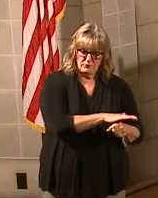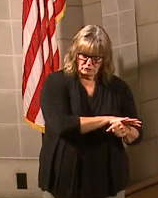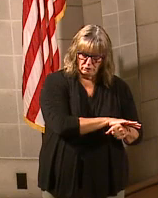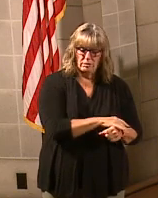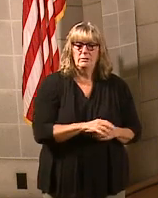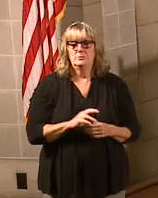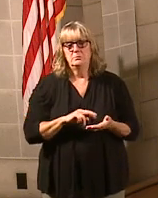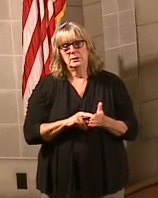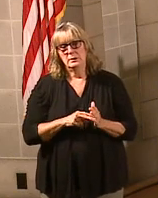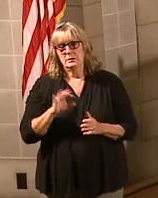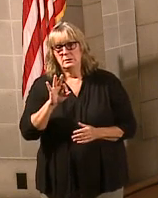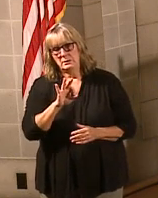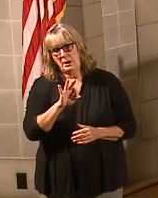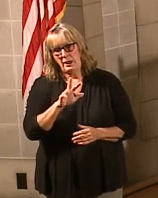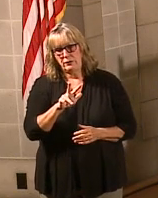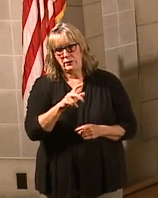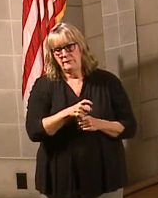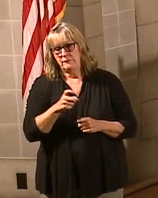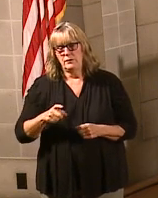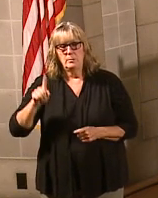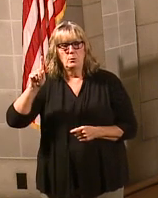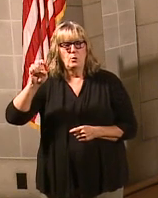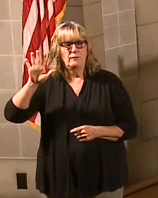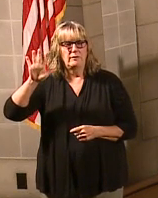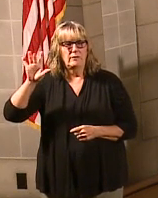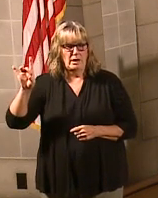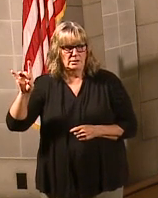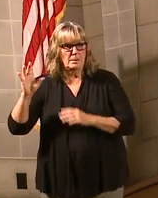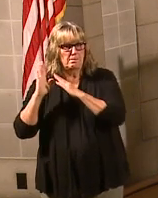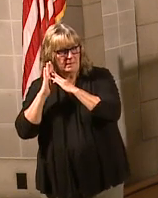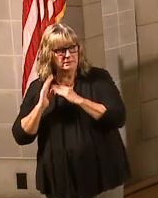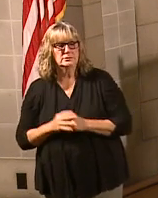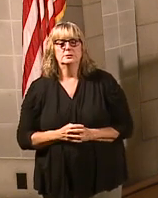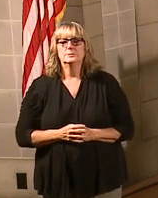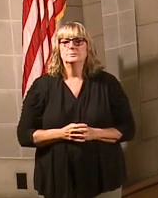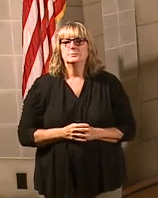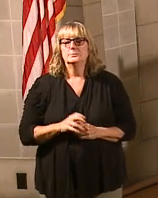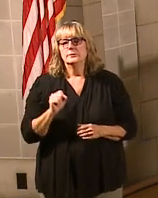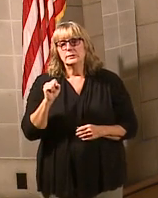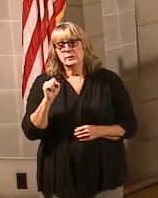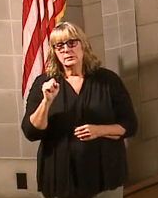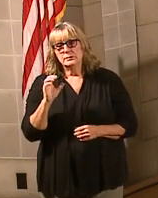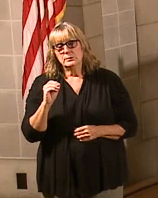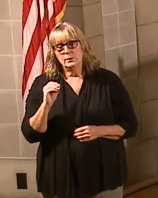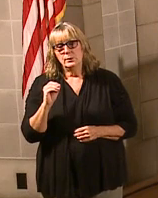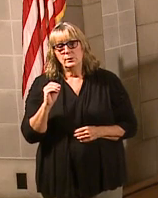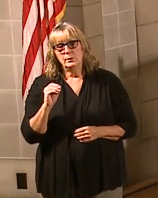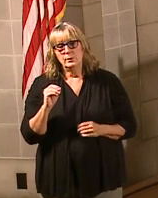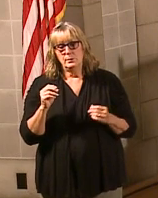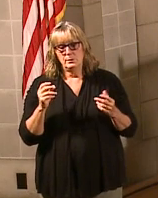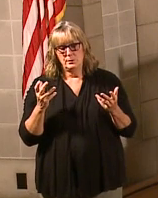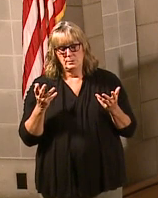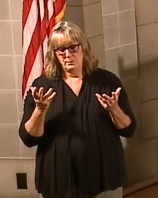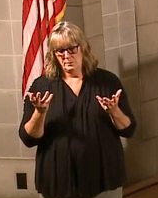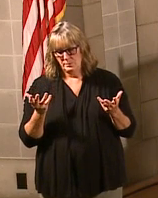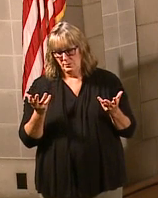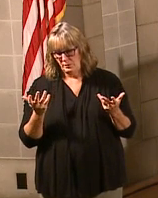OF 520 STAFF BEDS.